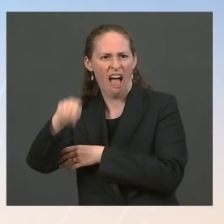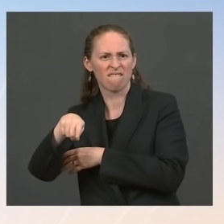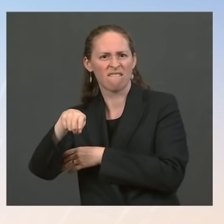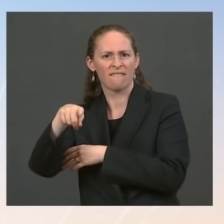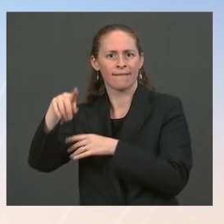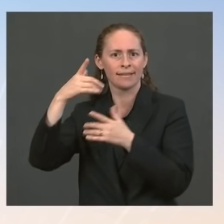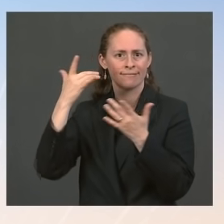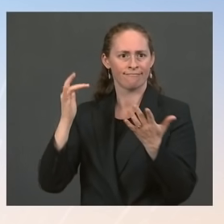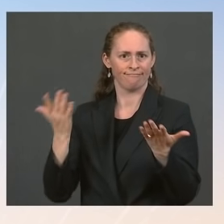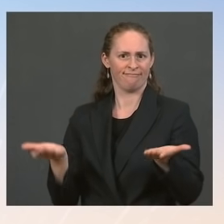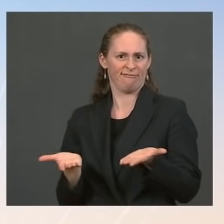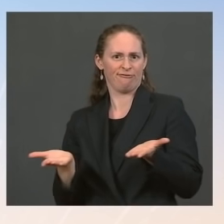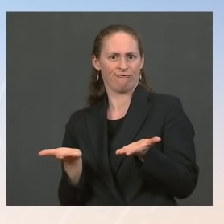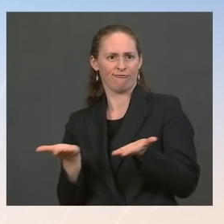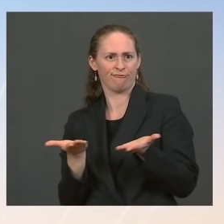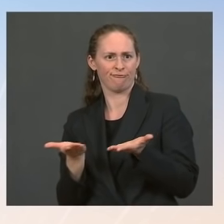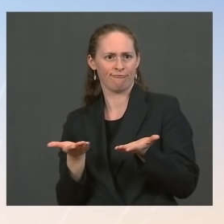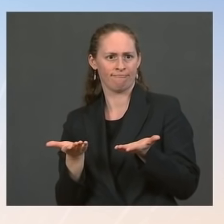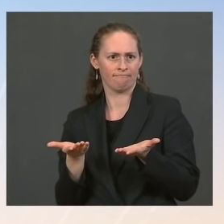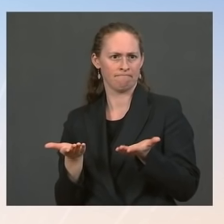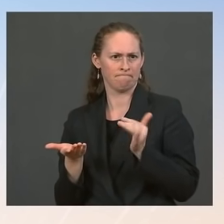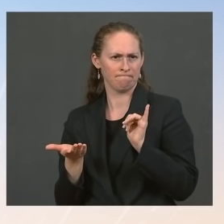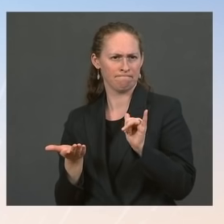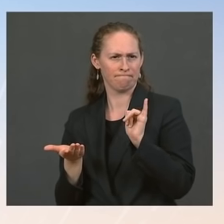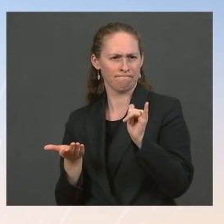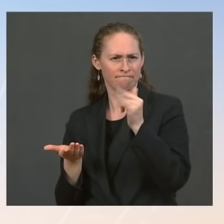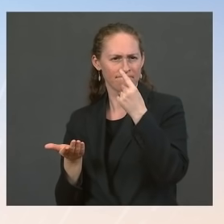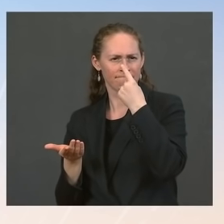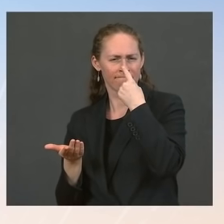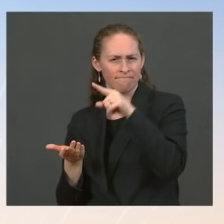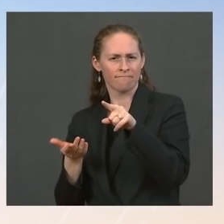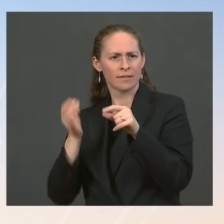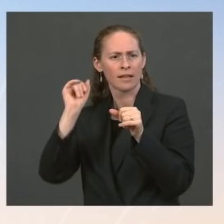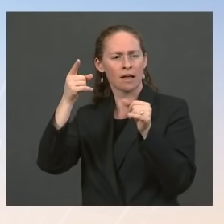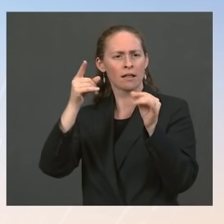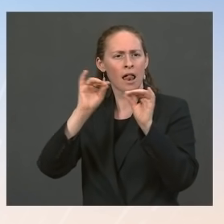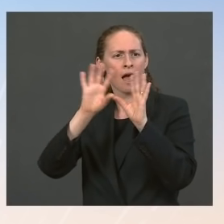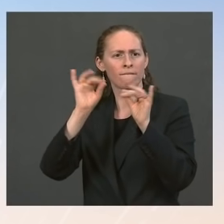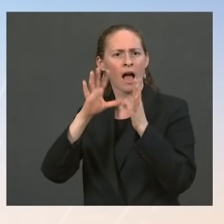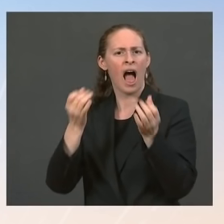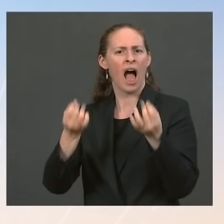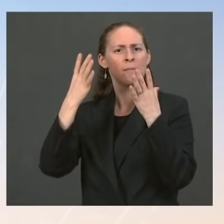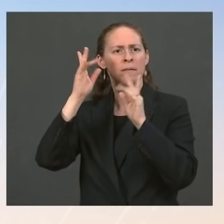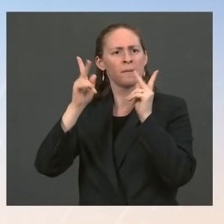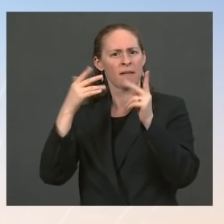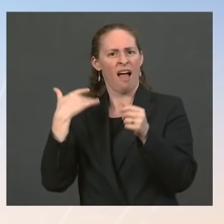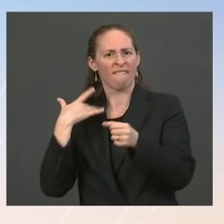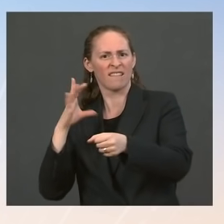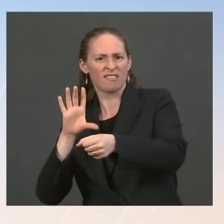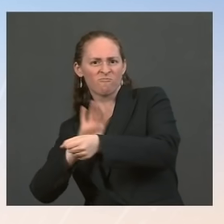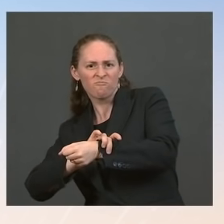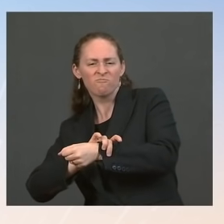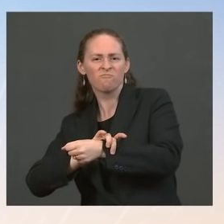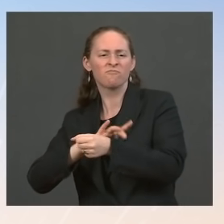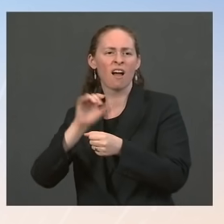Is there a percentage that you can tell us about how many folks have, you know, been issued that biometric?